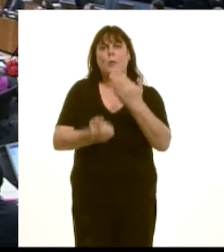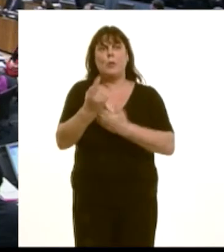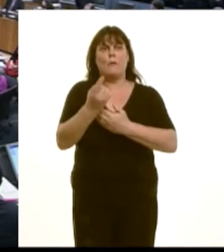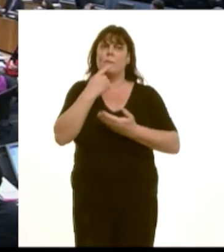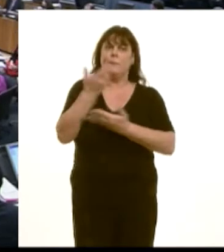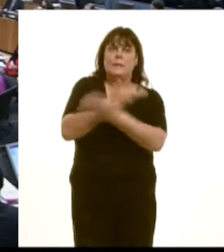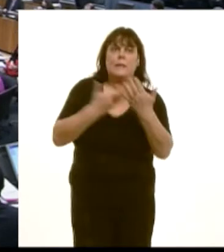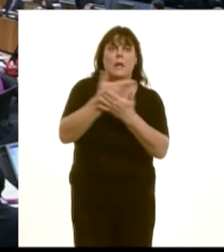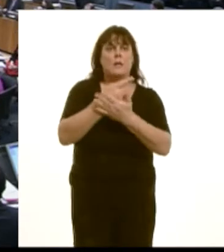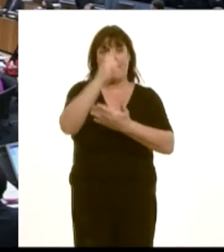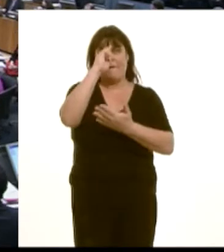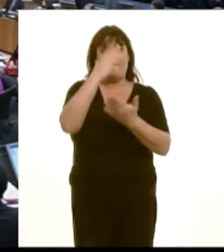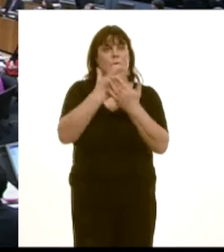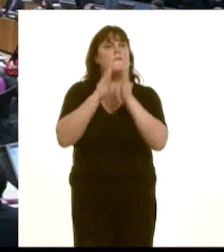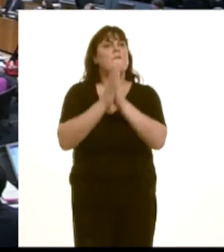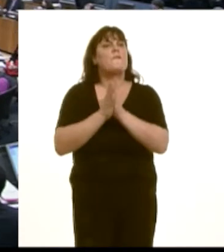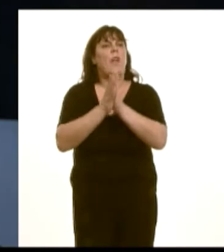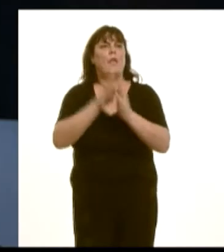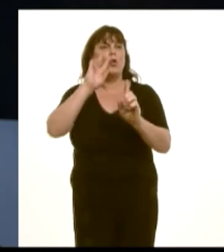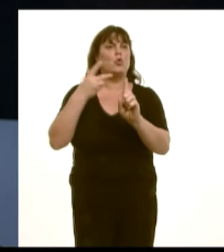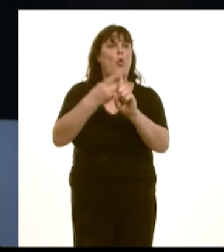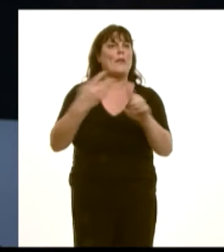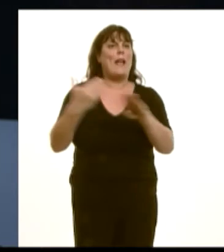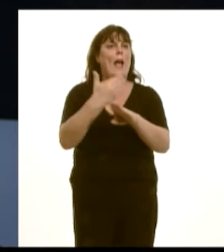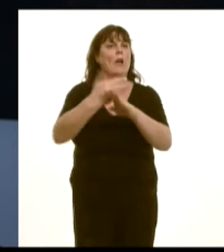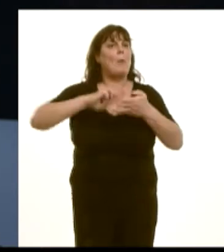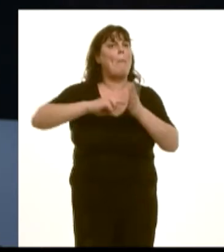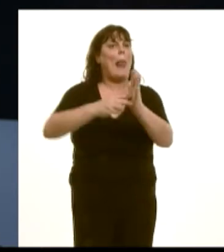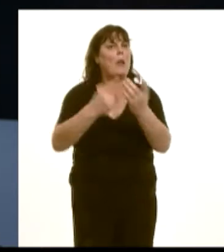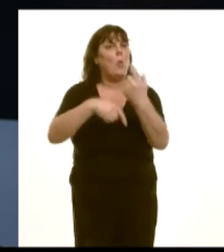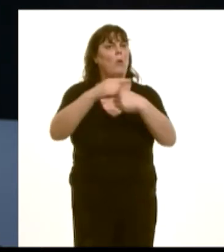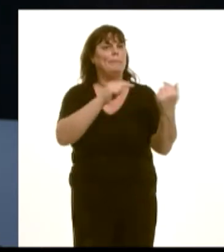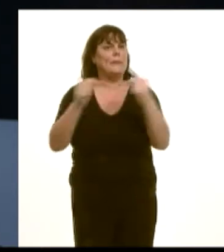of the faith tourism action plan in a debate here in this Chamber. Initiatives such as